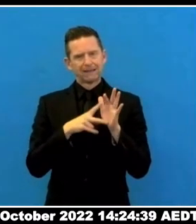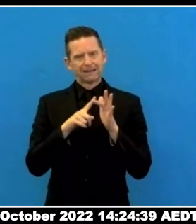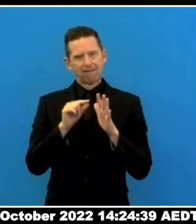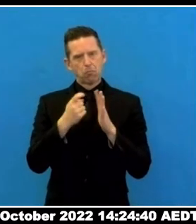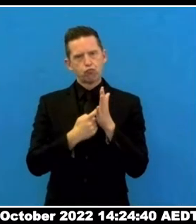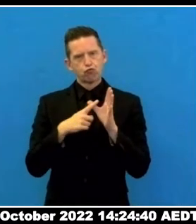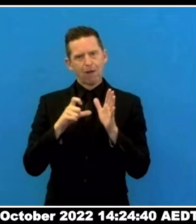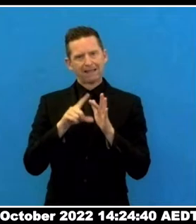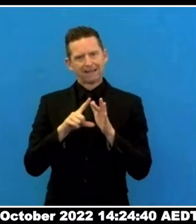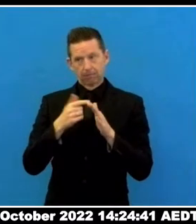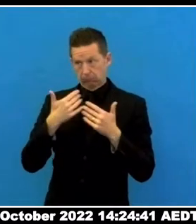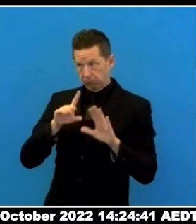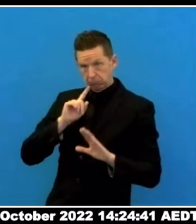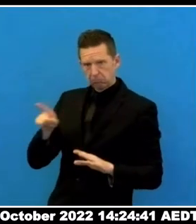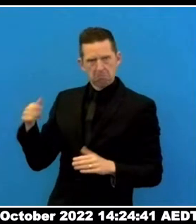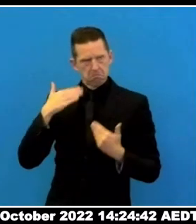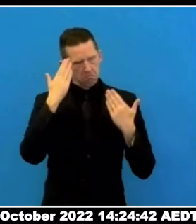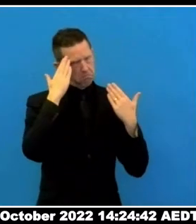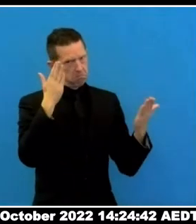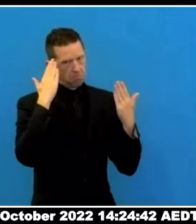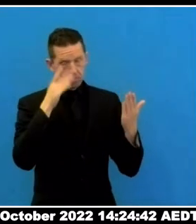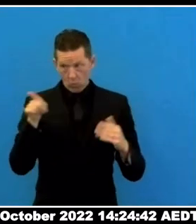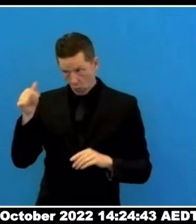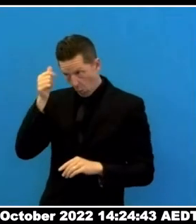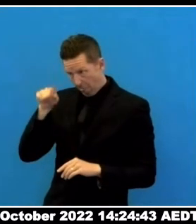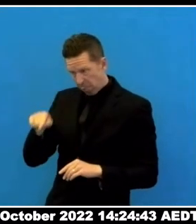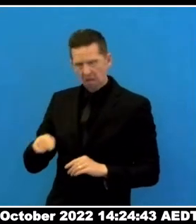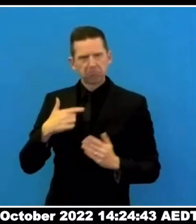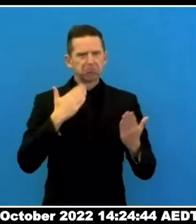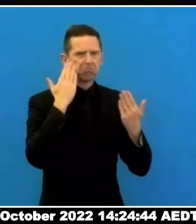No. Have any of the therapists who support your daughter